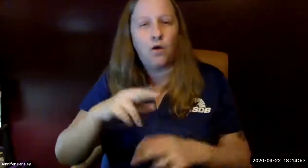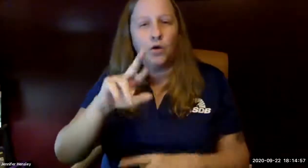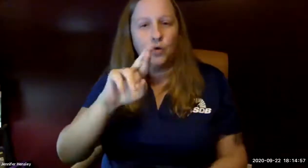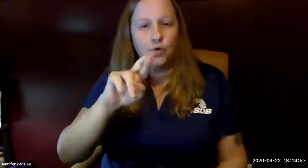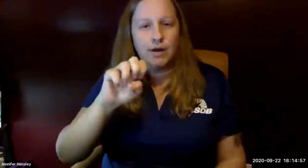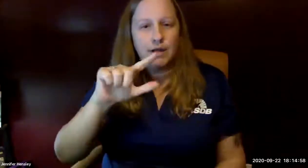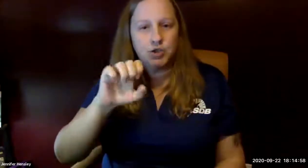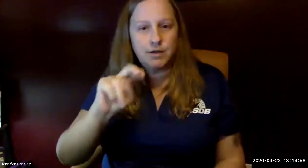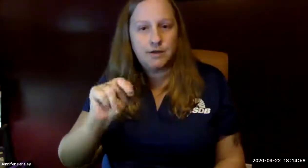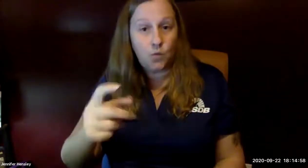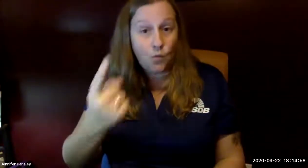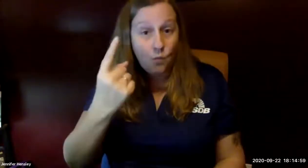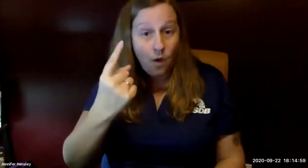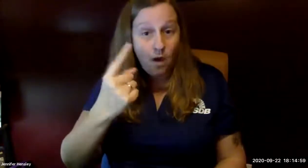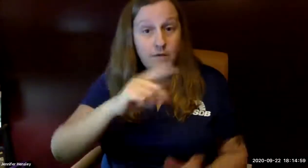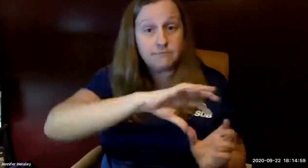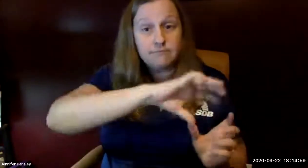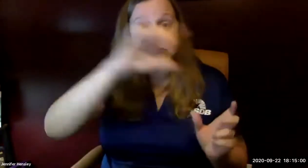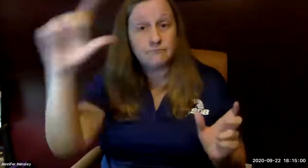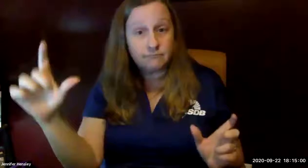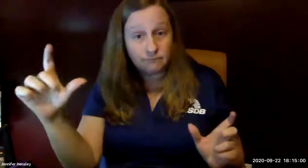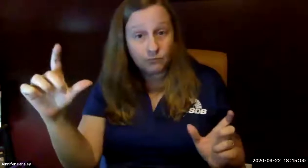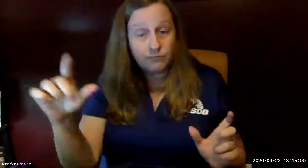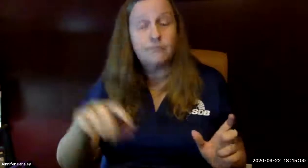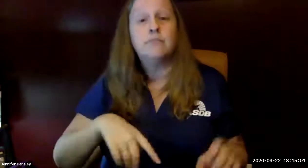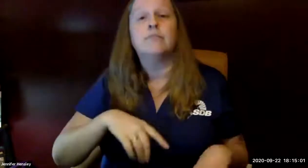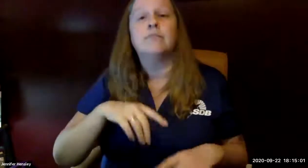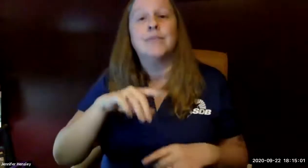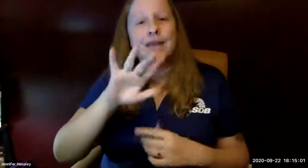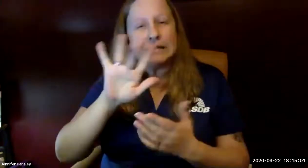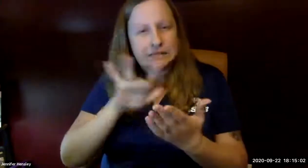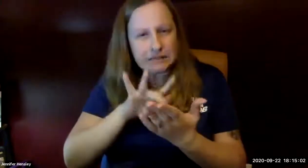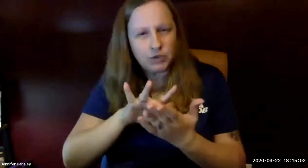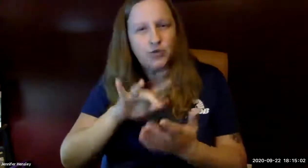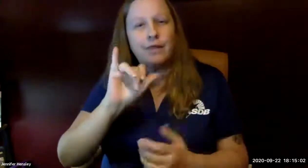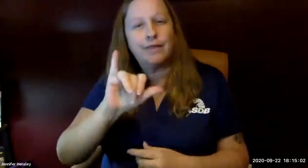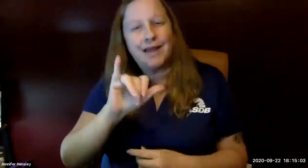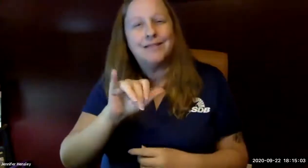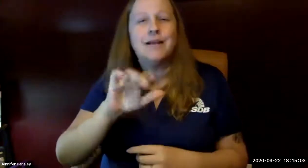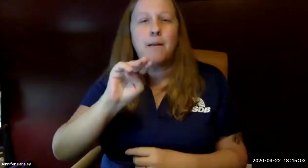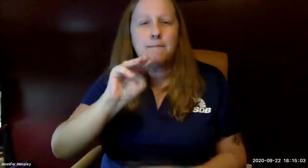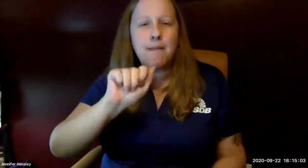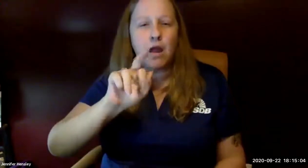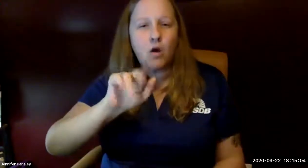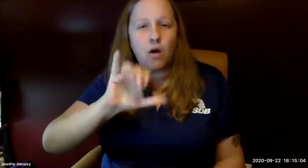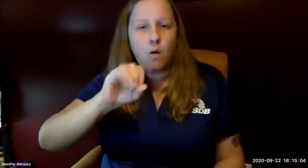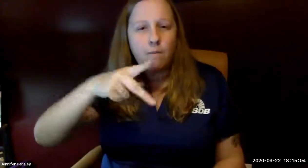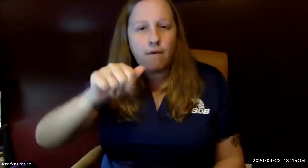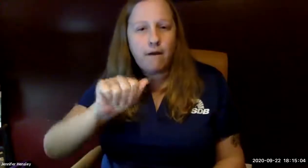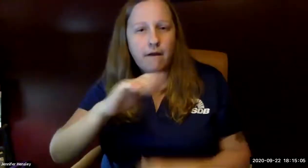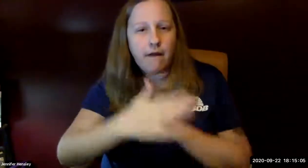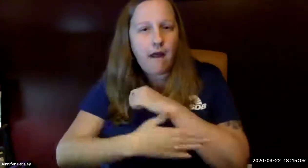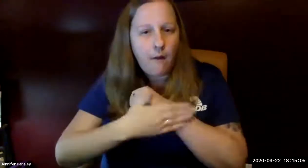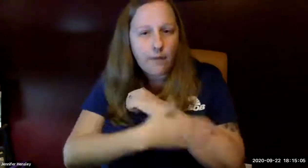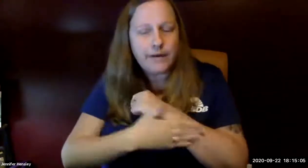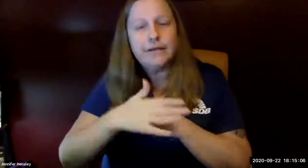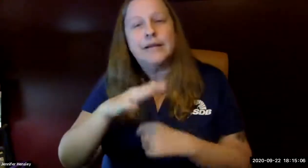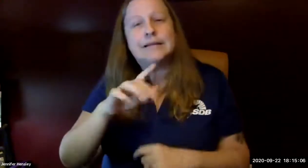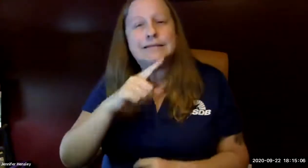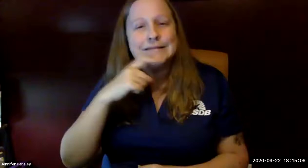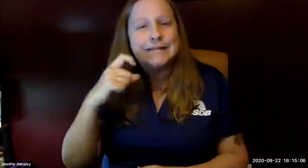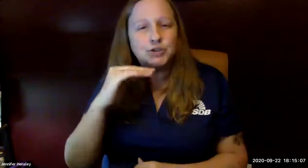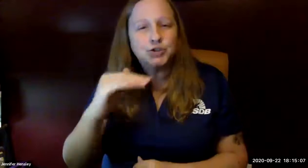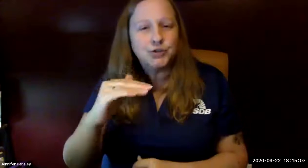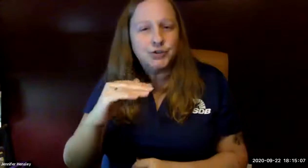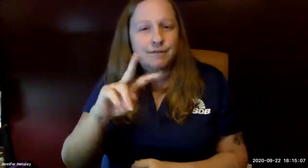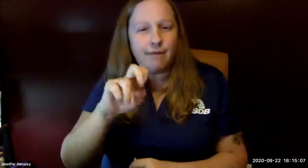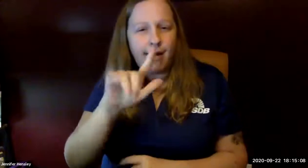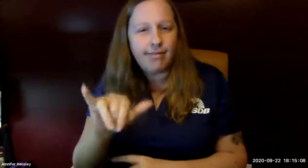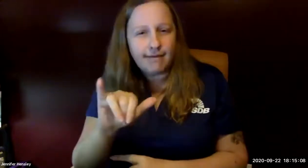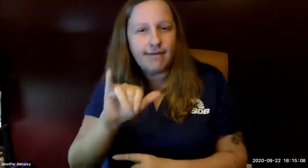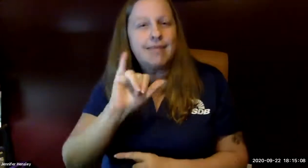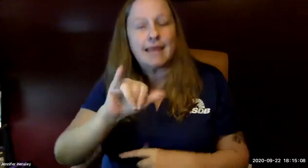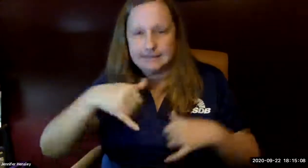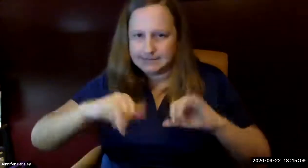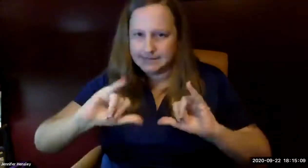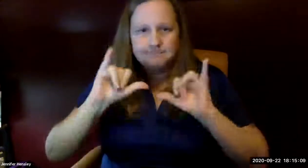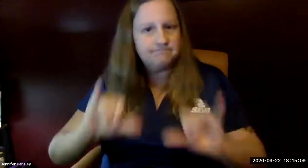one and we call it region one